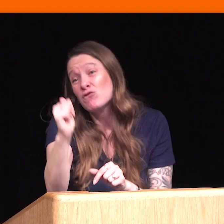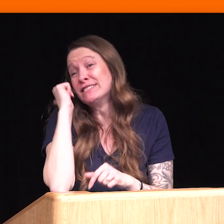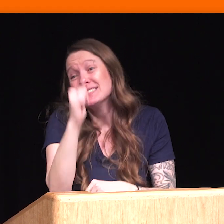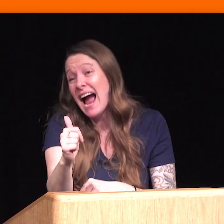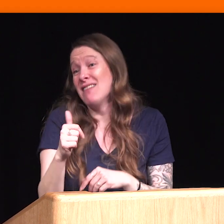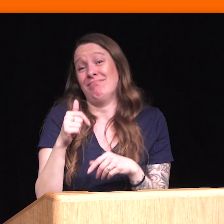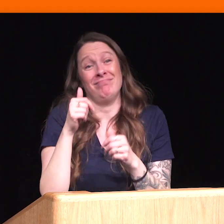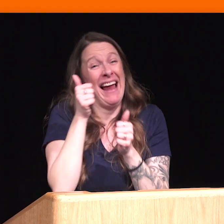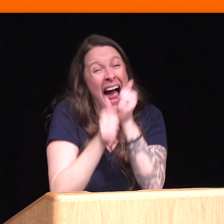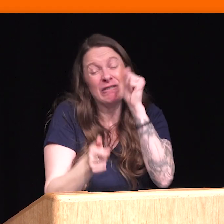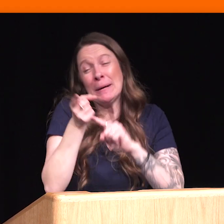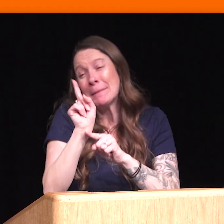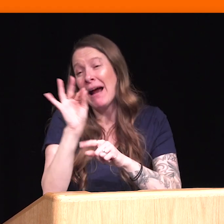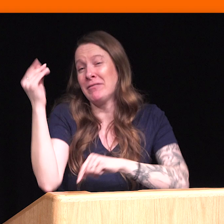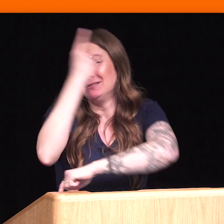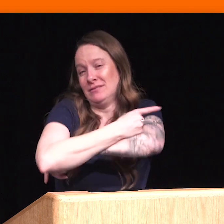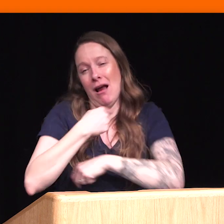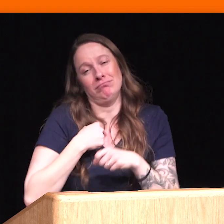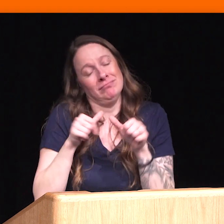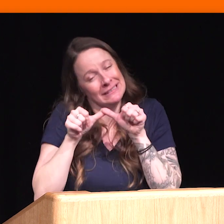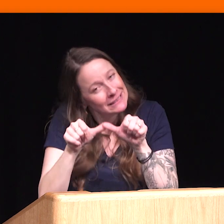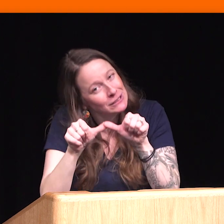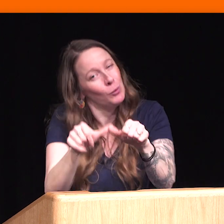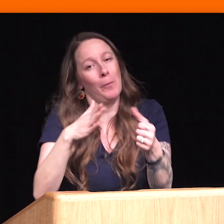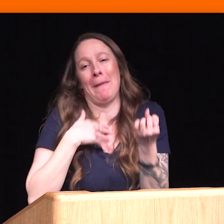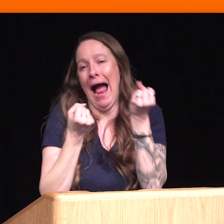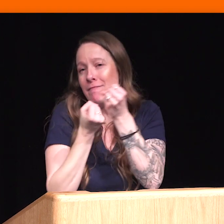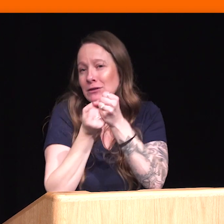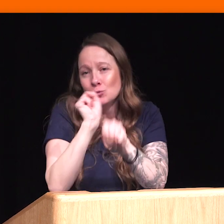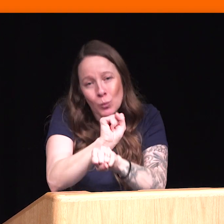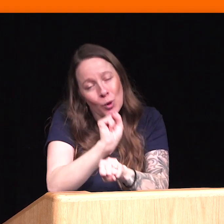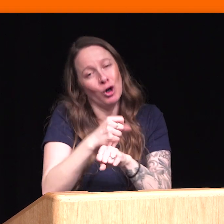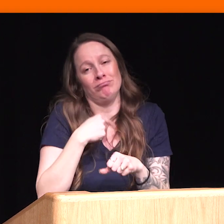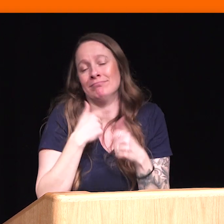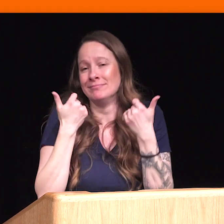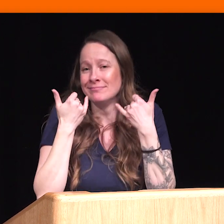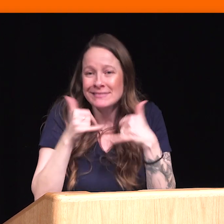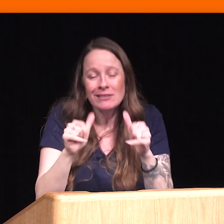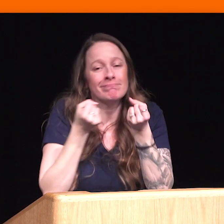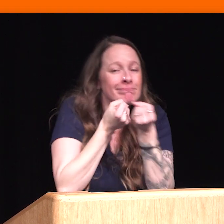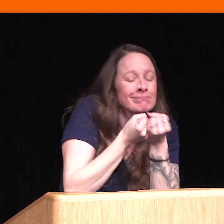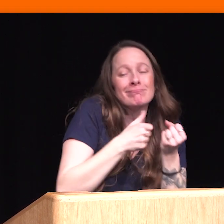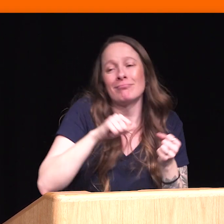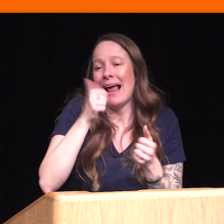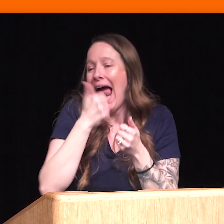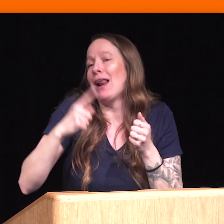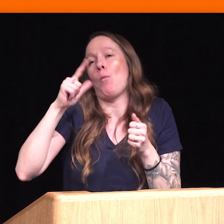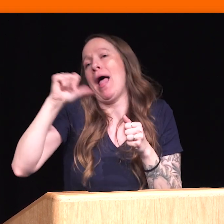And other than that, you know, again, every minute of the day, I continue my advocacy work.